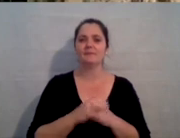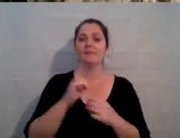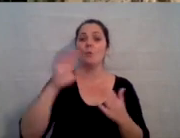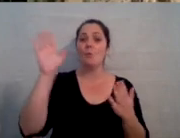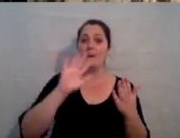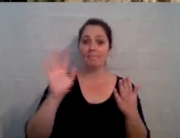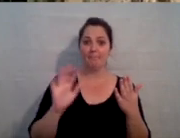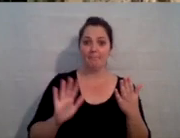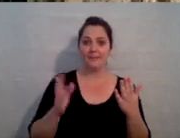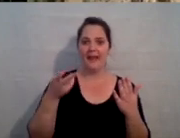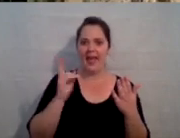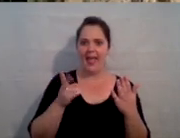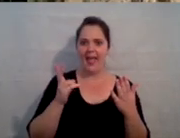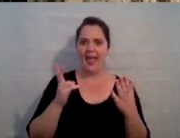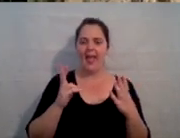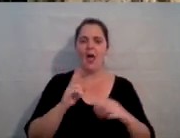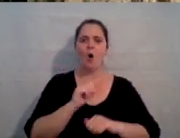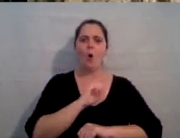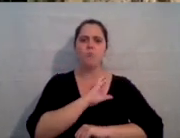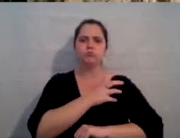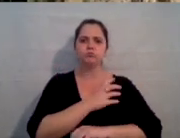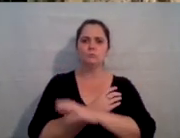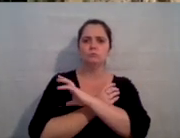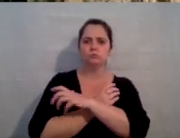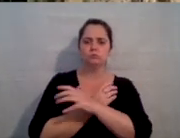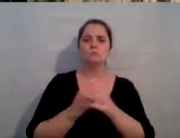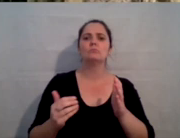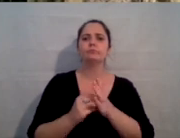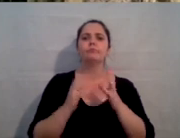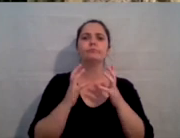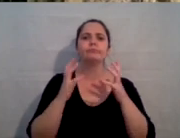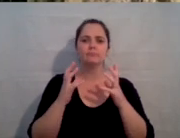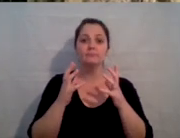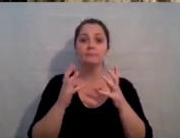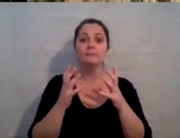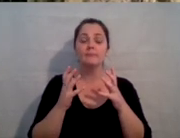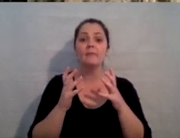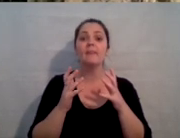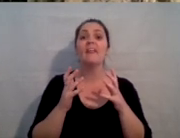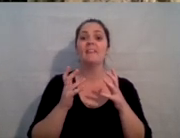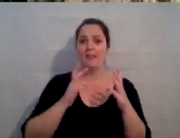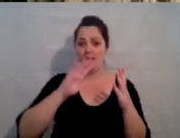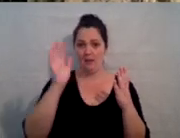out the muscle and the flesh and then for about three minutes, wipe that back and then start to be